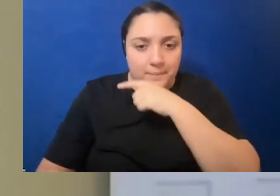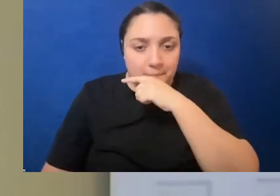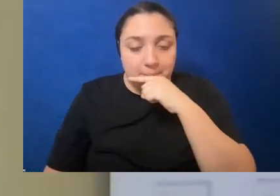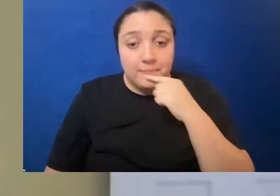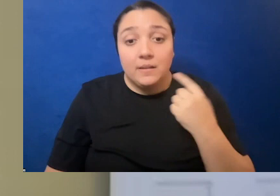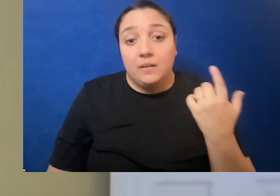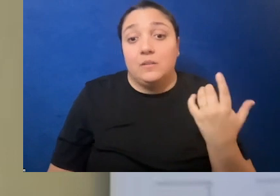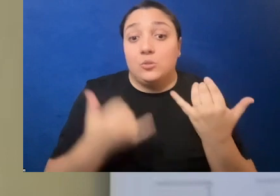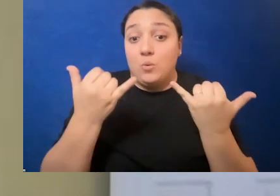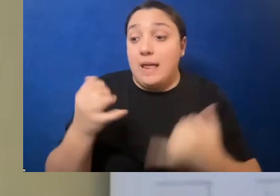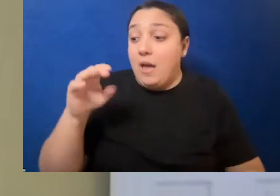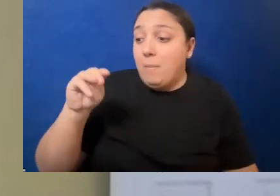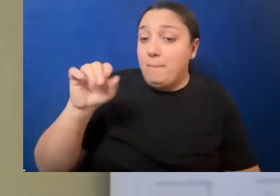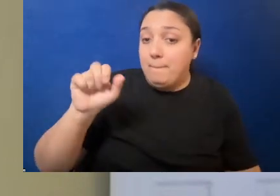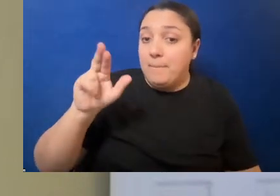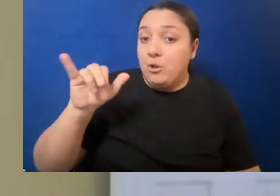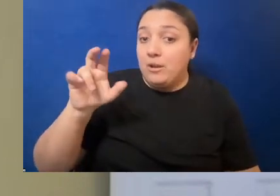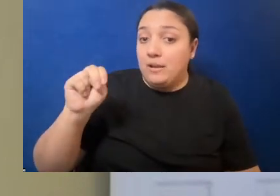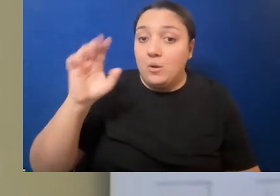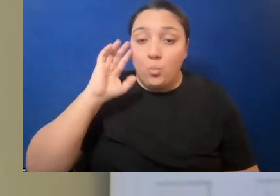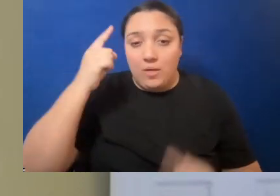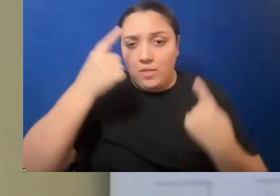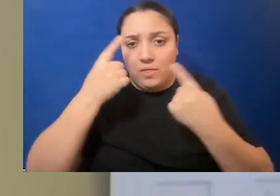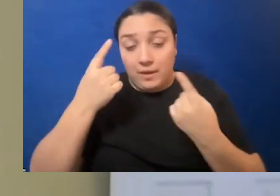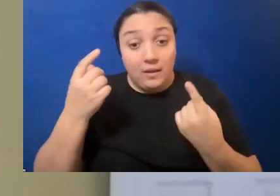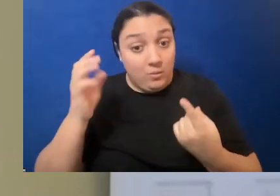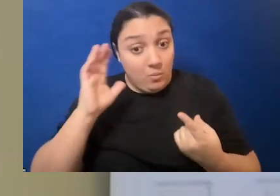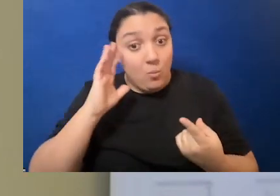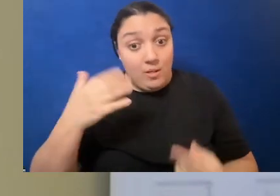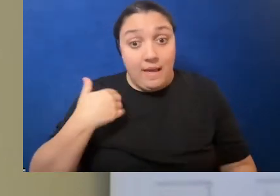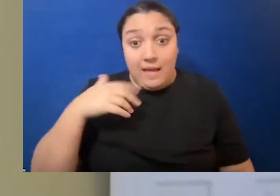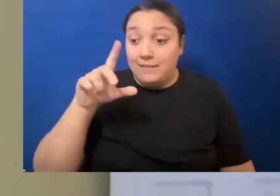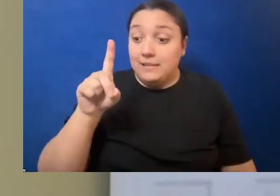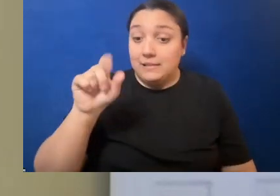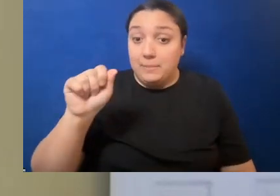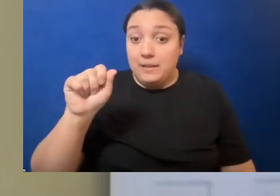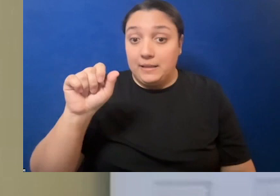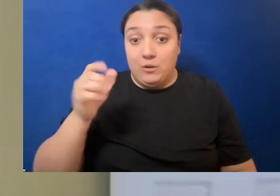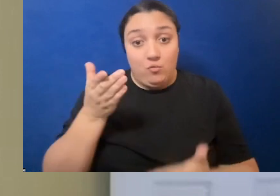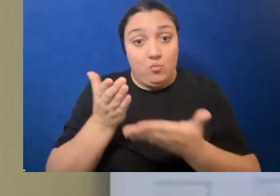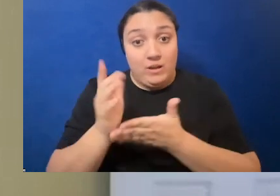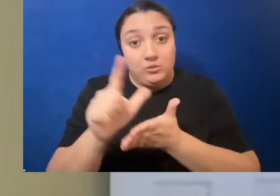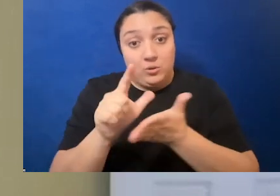ABOUT THAT. BEFORE DOING THAT, MARION IS GOING TO ANSWER THE QUESTION, ARE THERE DISABILITY RIGHTS LAWS THAT CAN HELP STUDENTS WITH